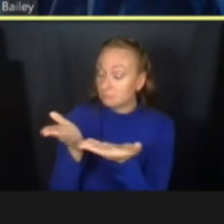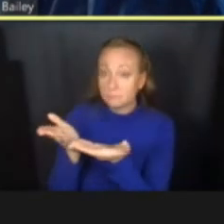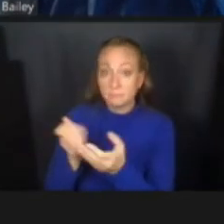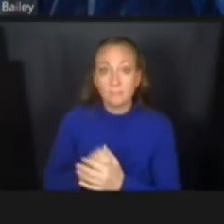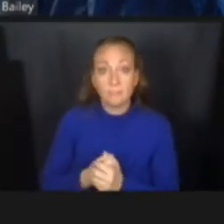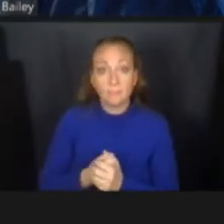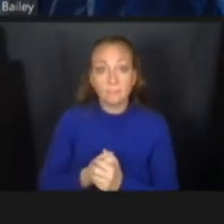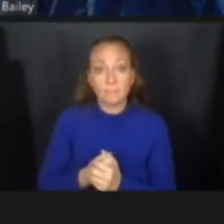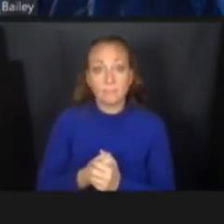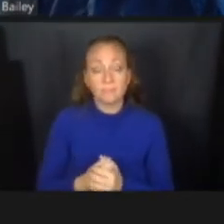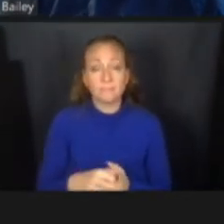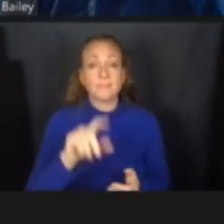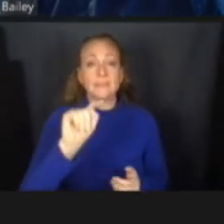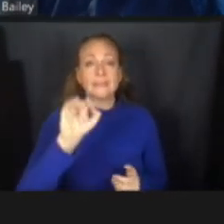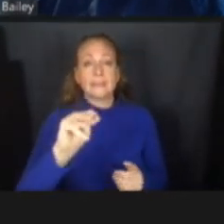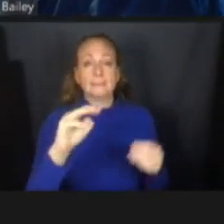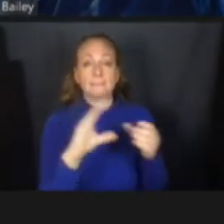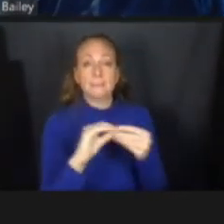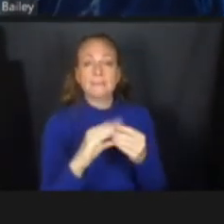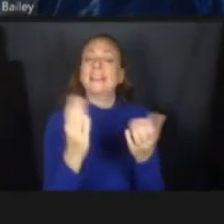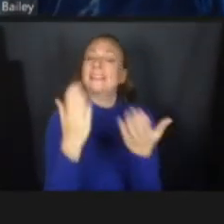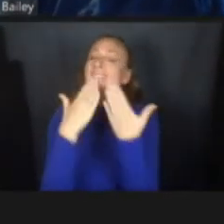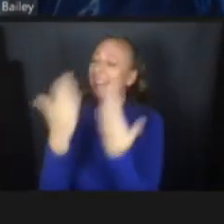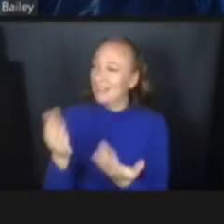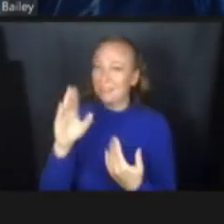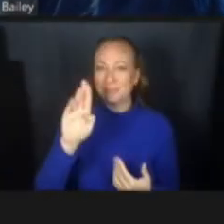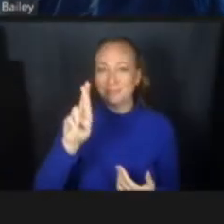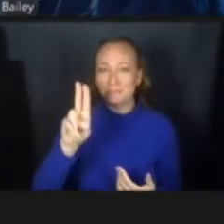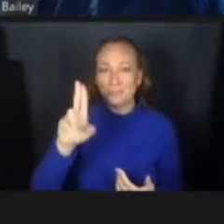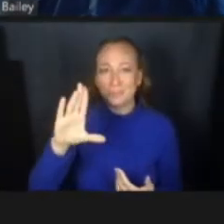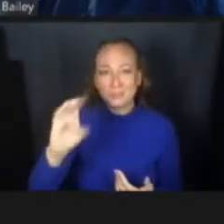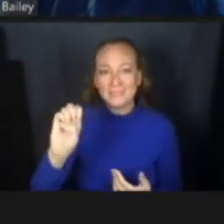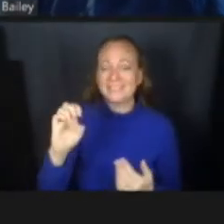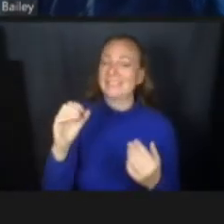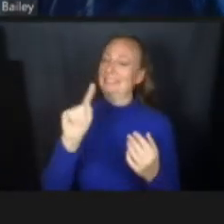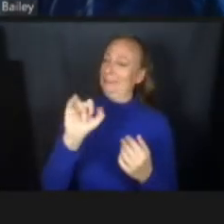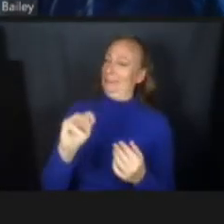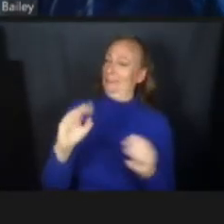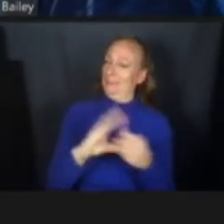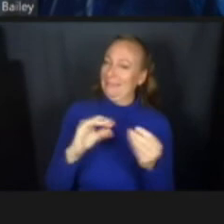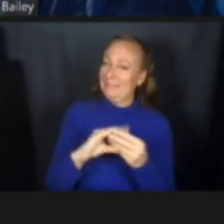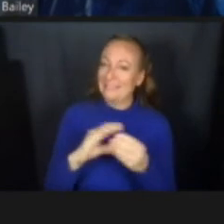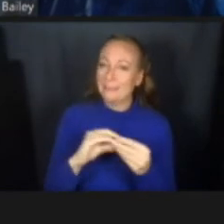Thank you, Bruce. This is Tim again. And I should've noted,